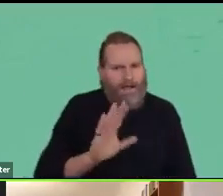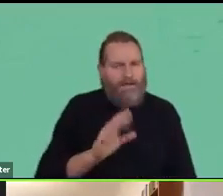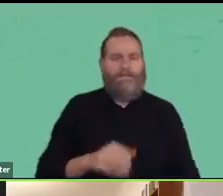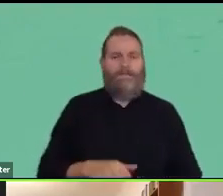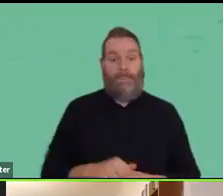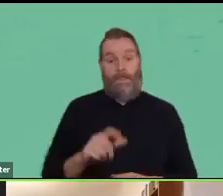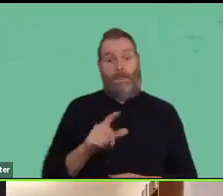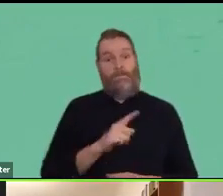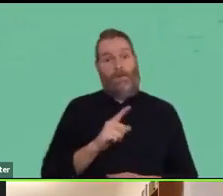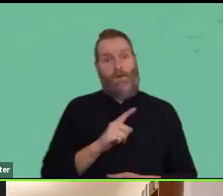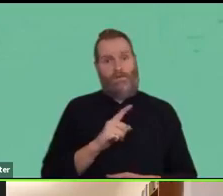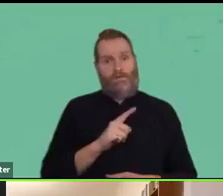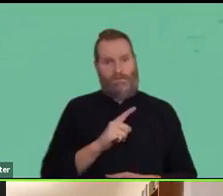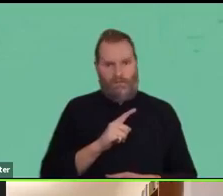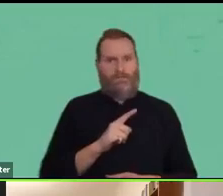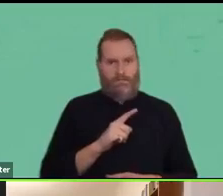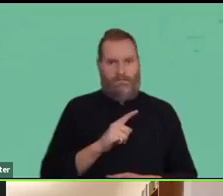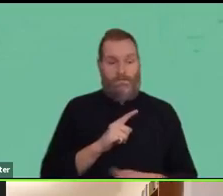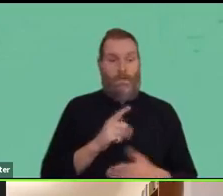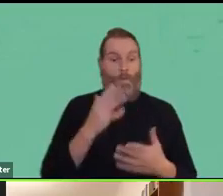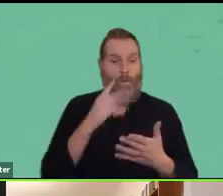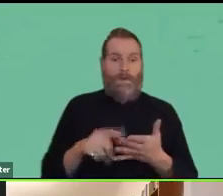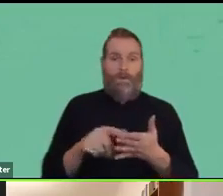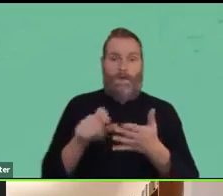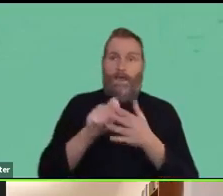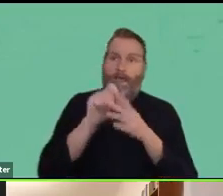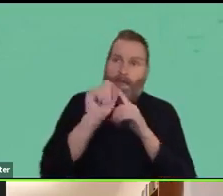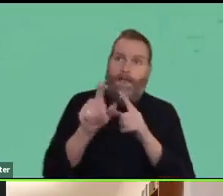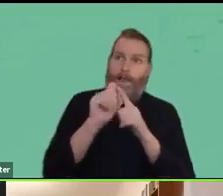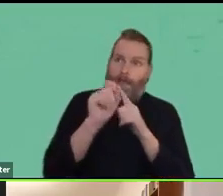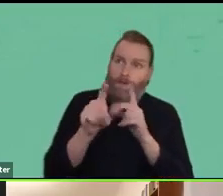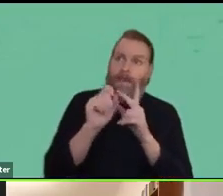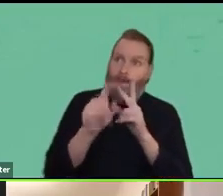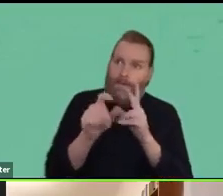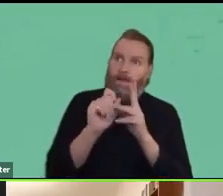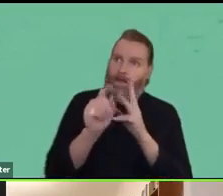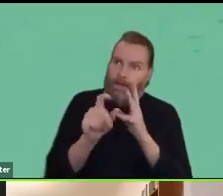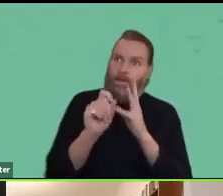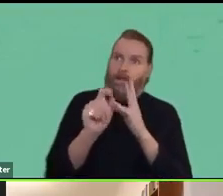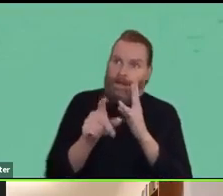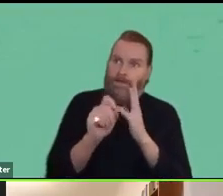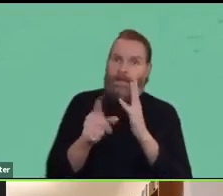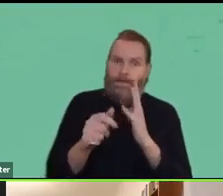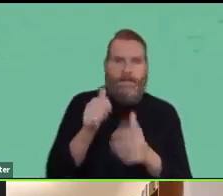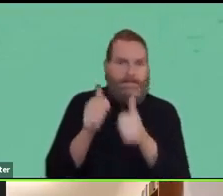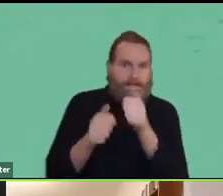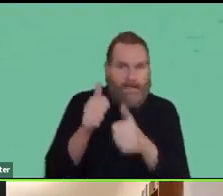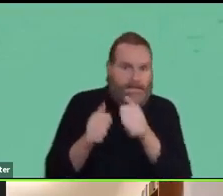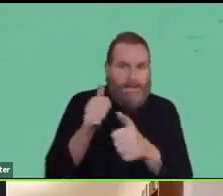signature petitions Fran is that we tried some new things text messages and things that were